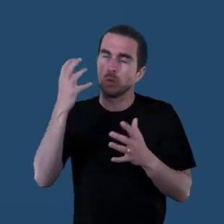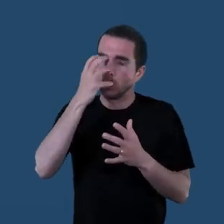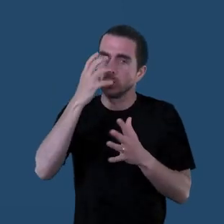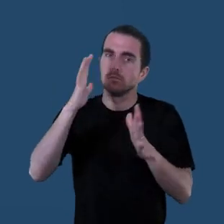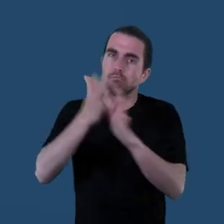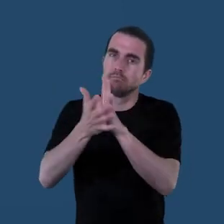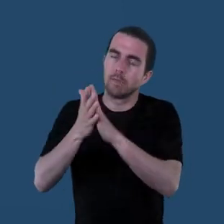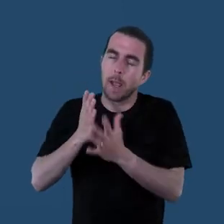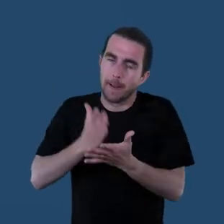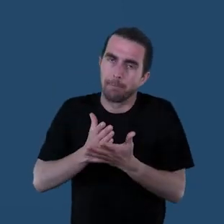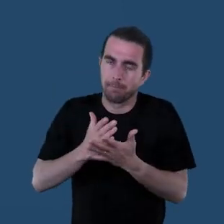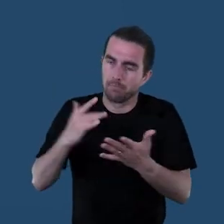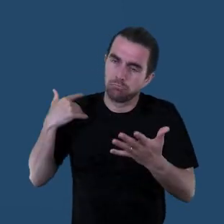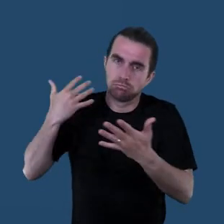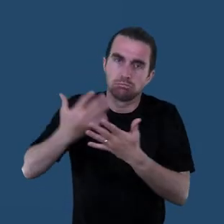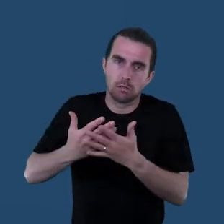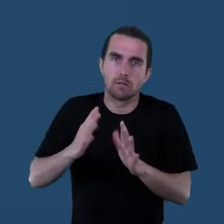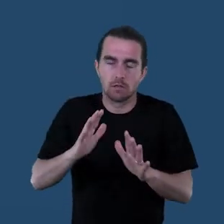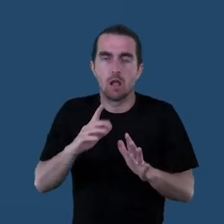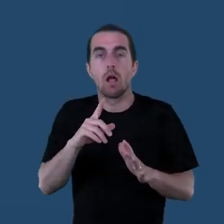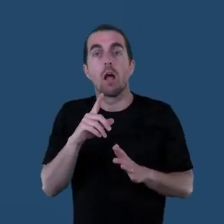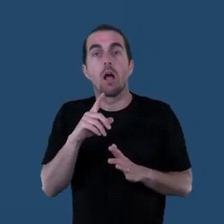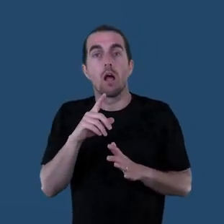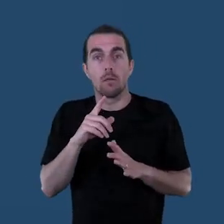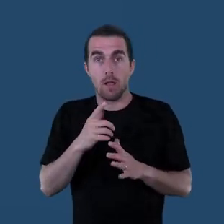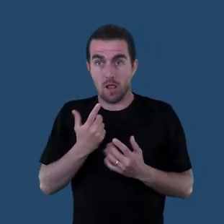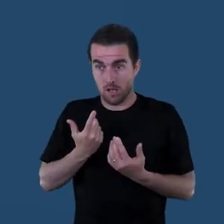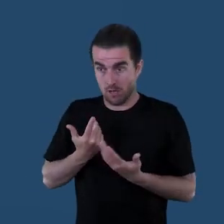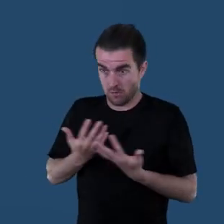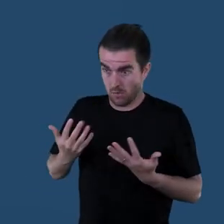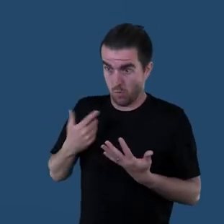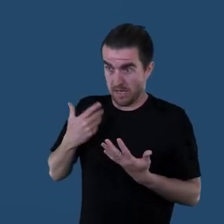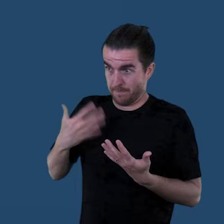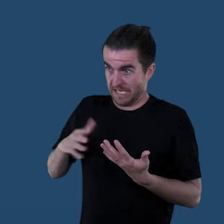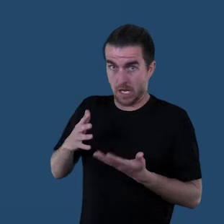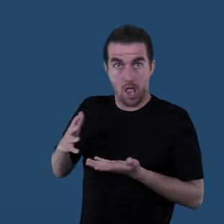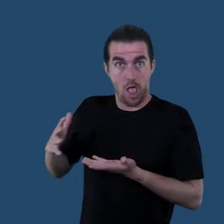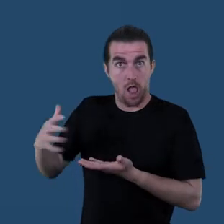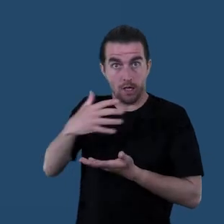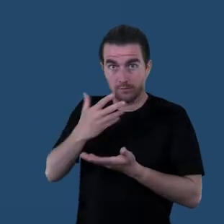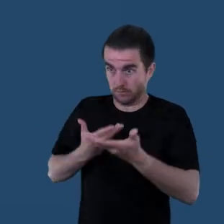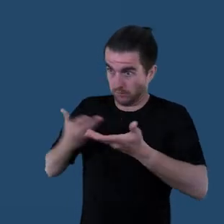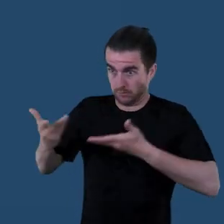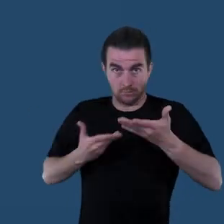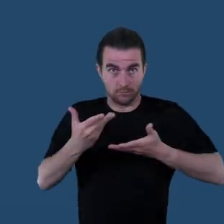the numbers of species over time. But the way that the material was collected and the way that it was preserved back then,